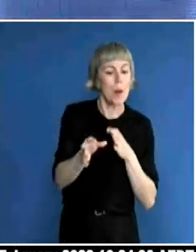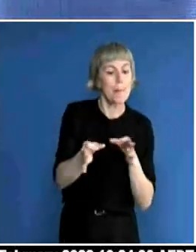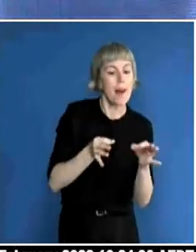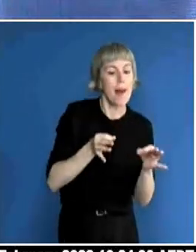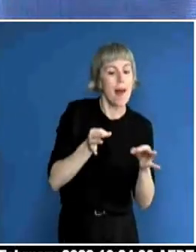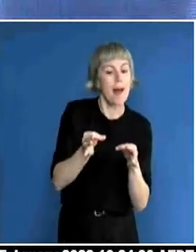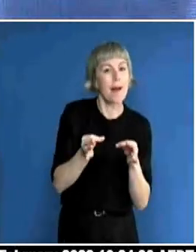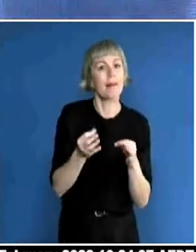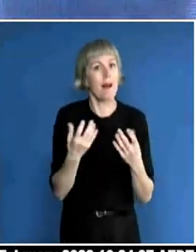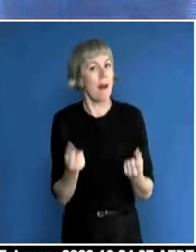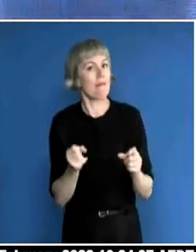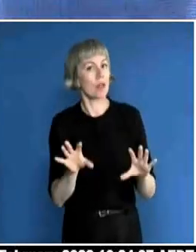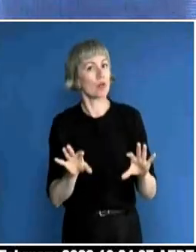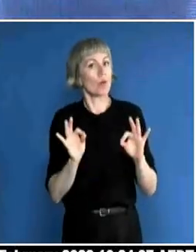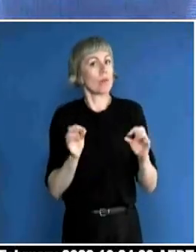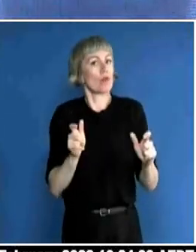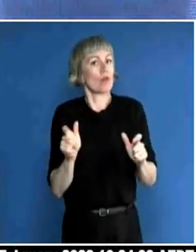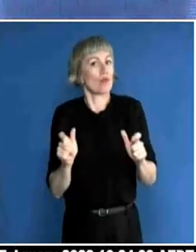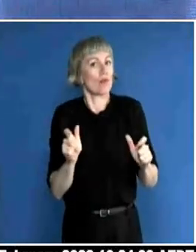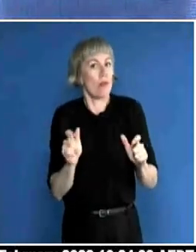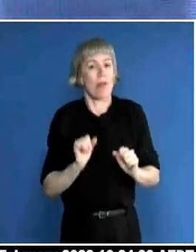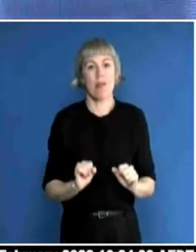This outcome is supported by three priority areas.